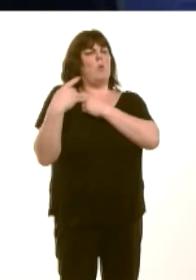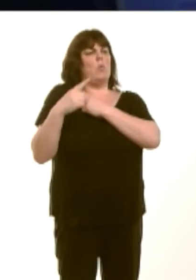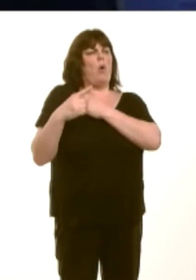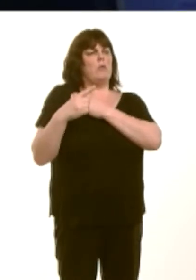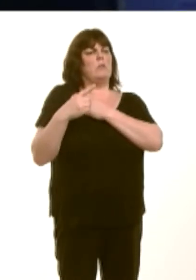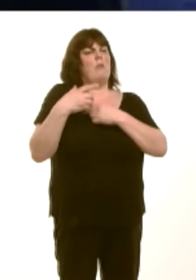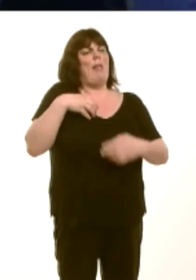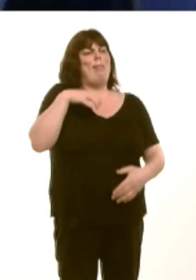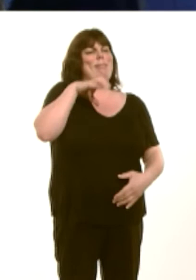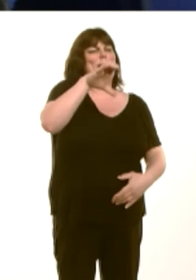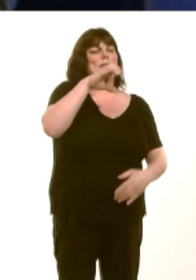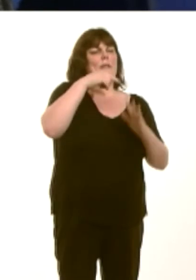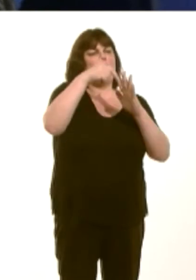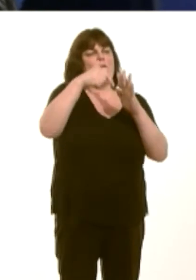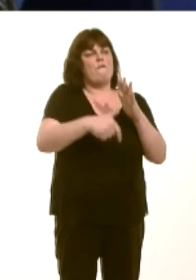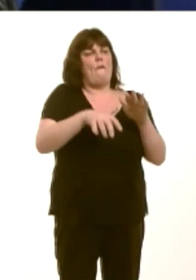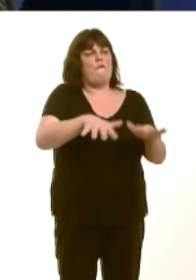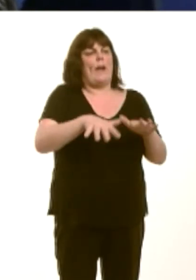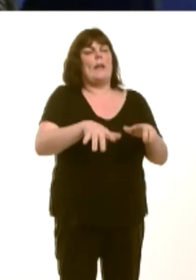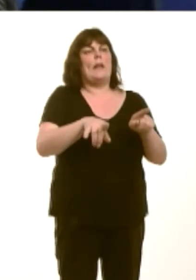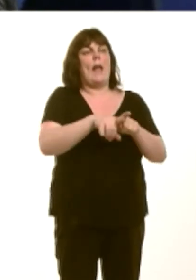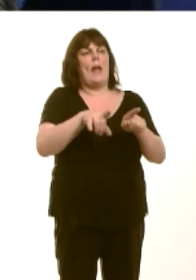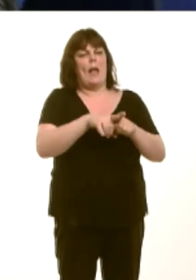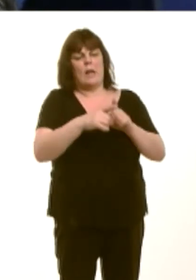for fracking and the extraction of other gases.